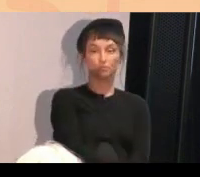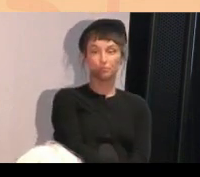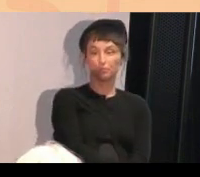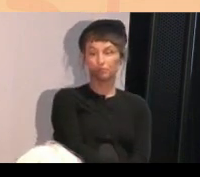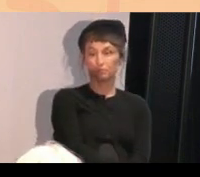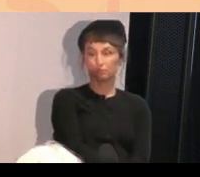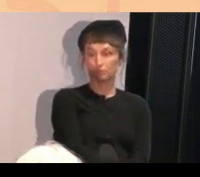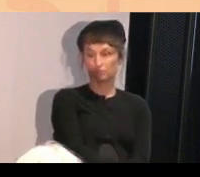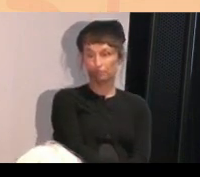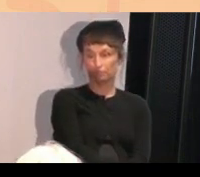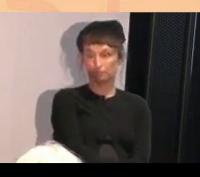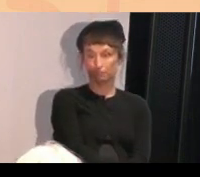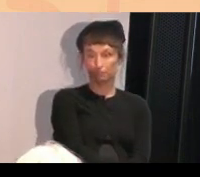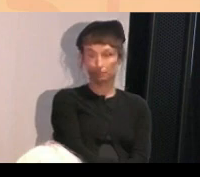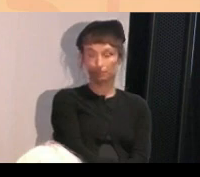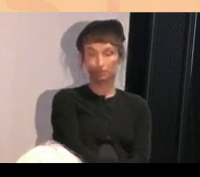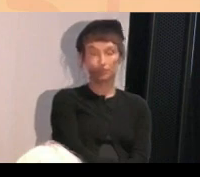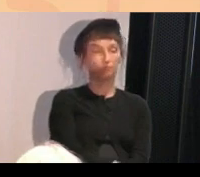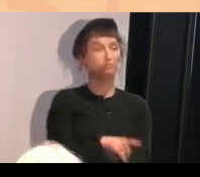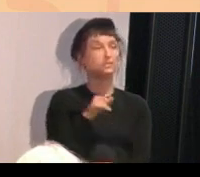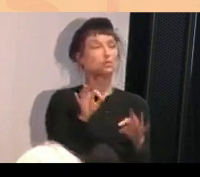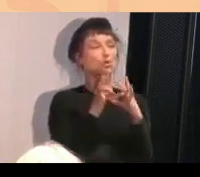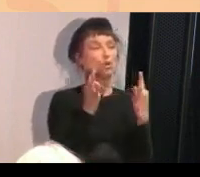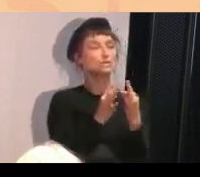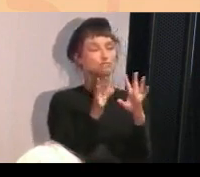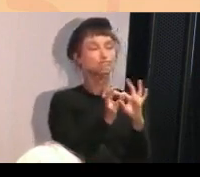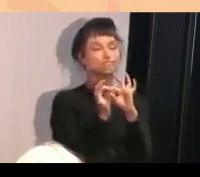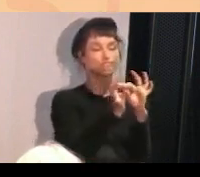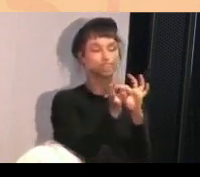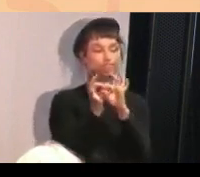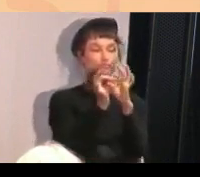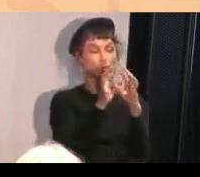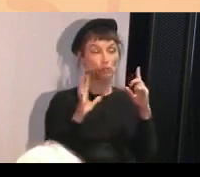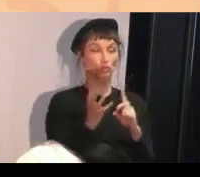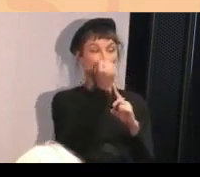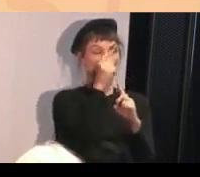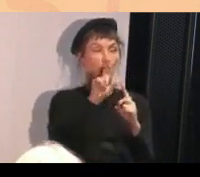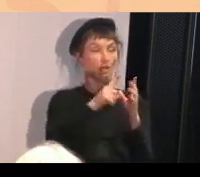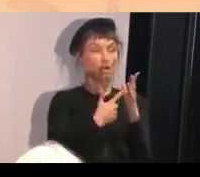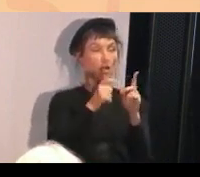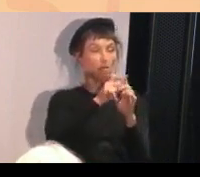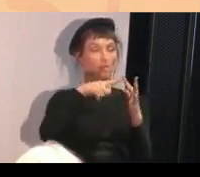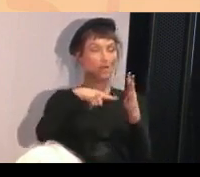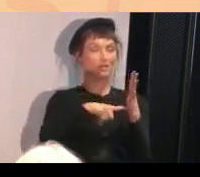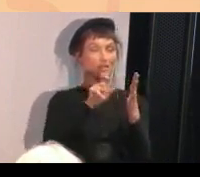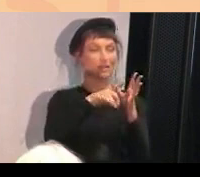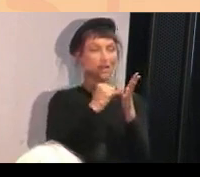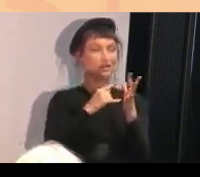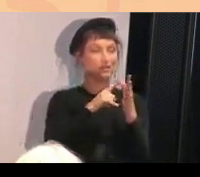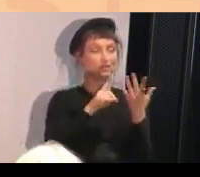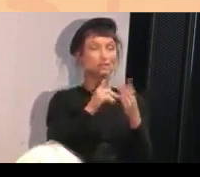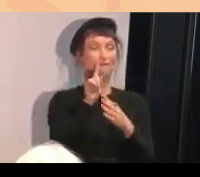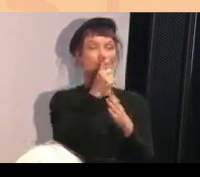this organisation coordinated the landmark carpet case, the first legal win for First